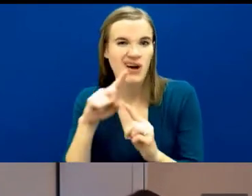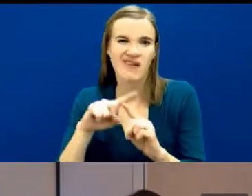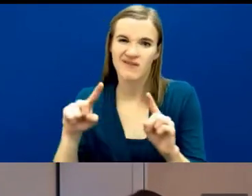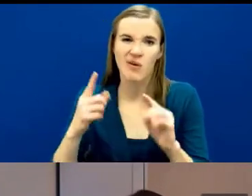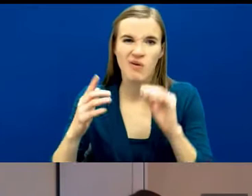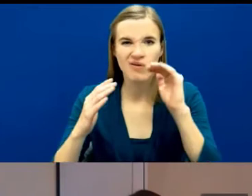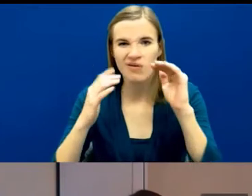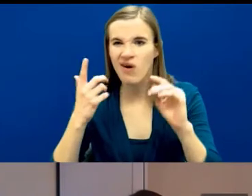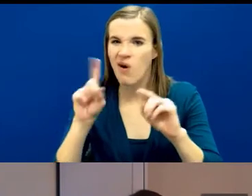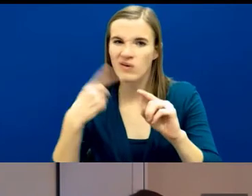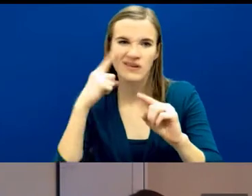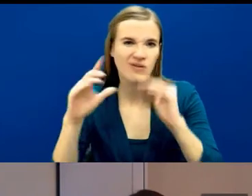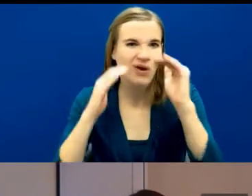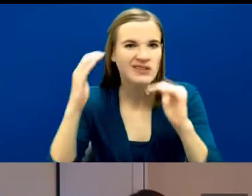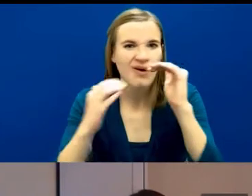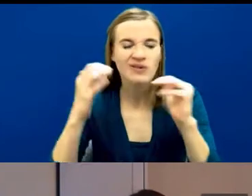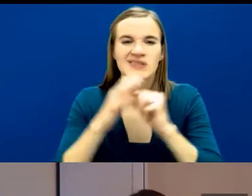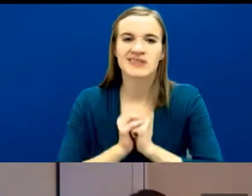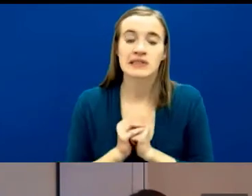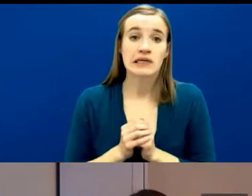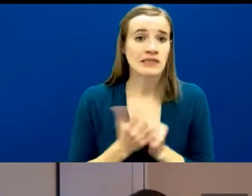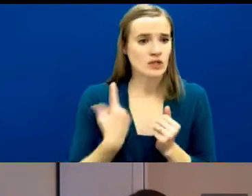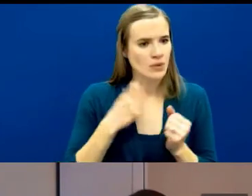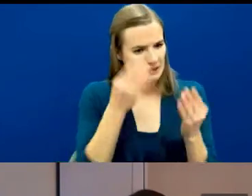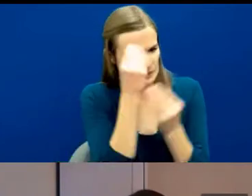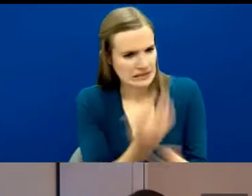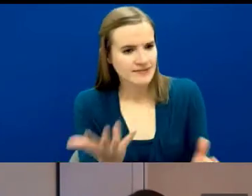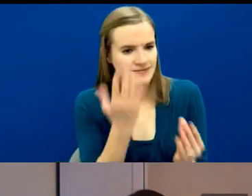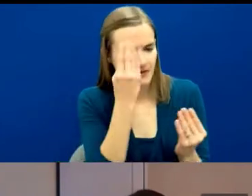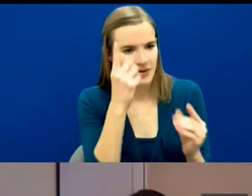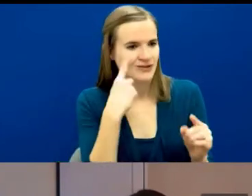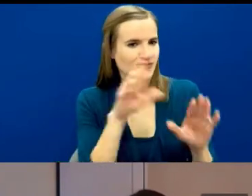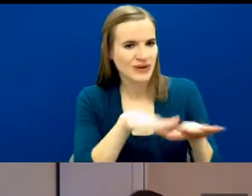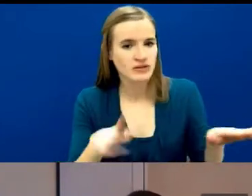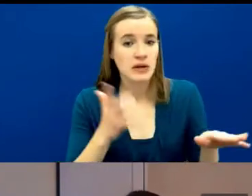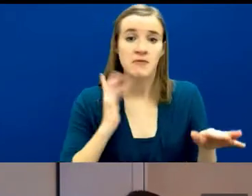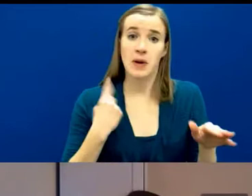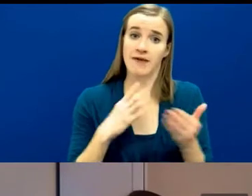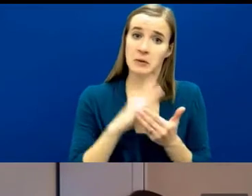to go and then I changed jobs and funding is an issue and time is an